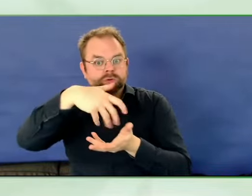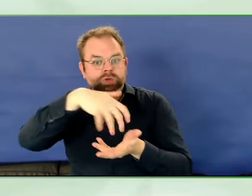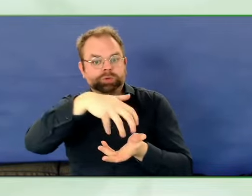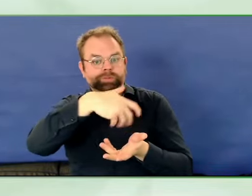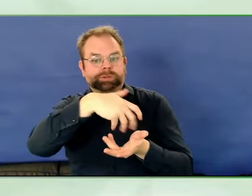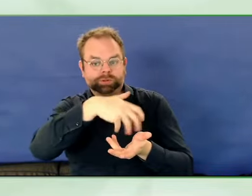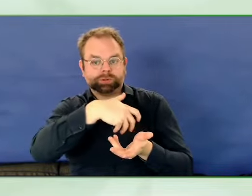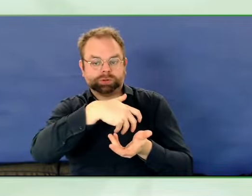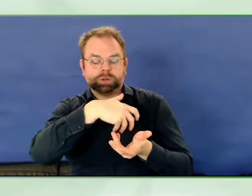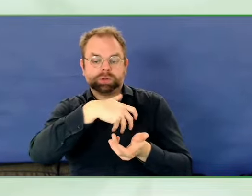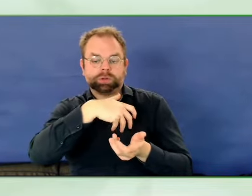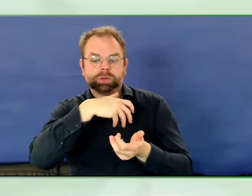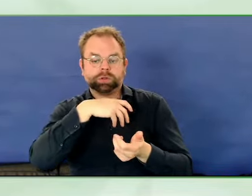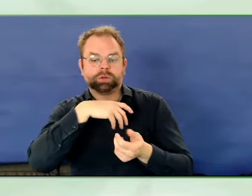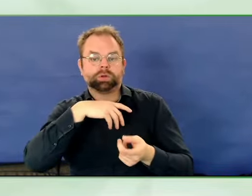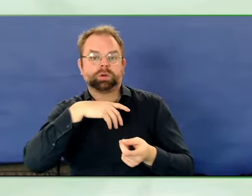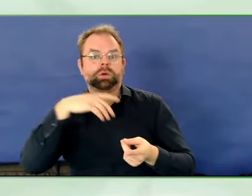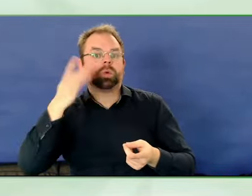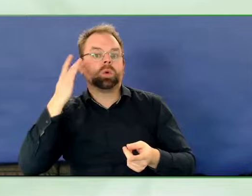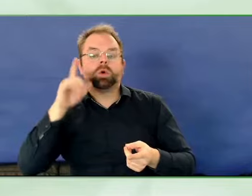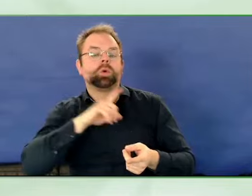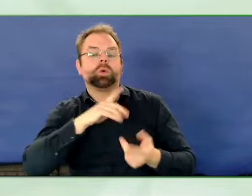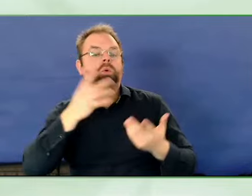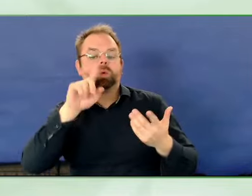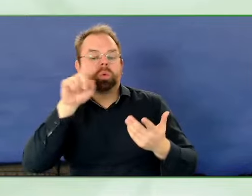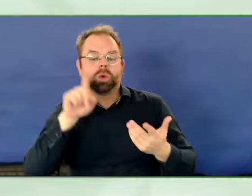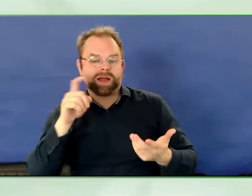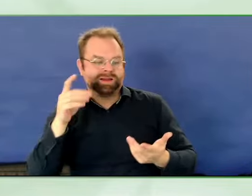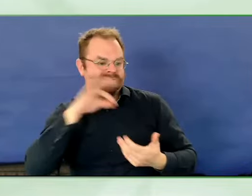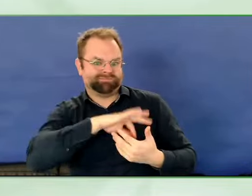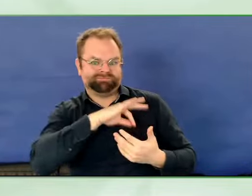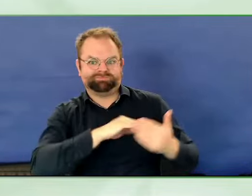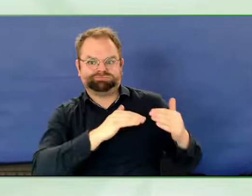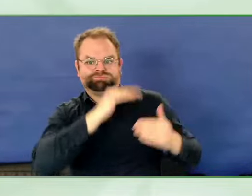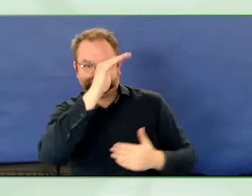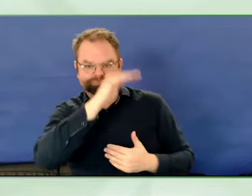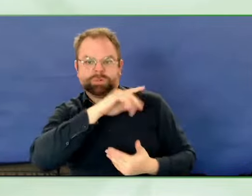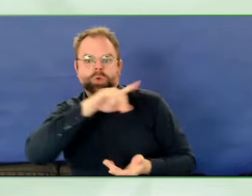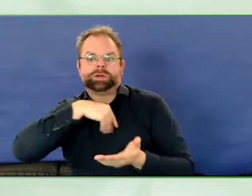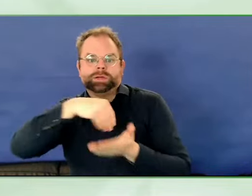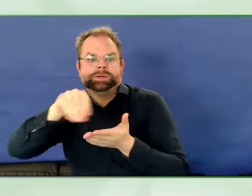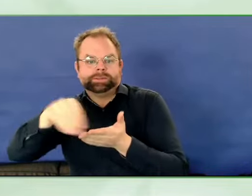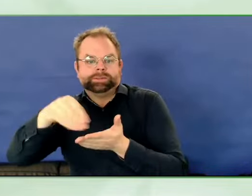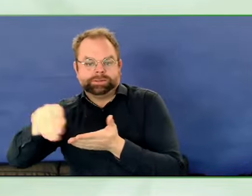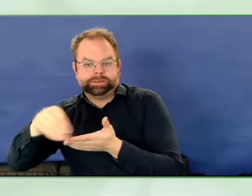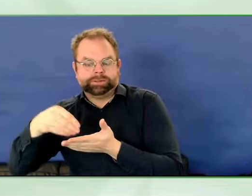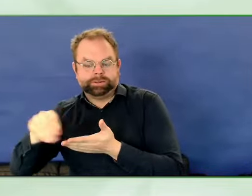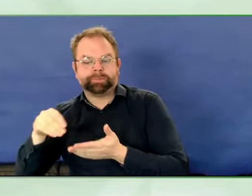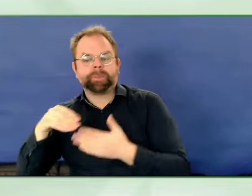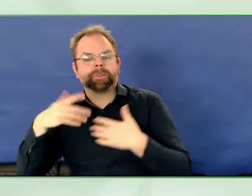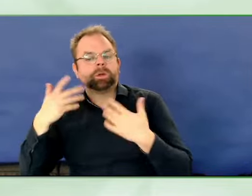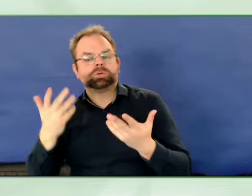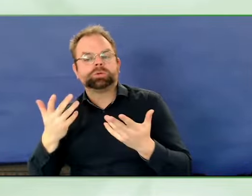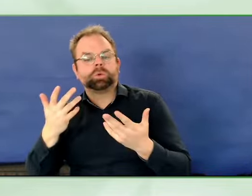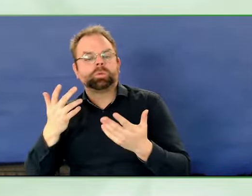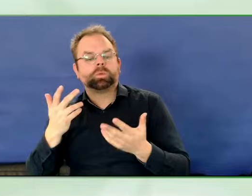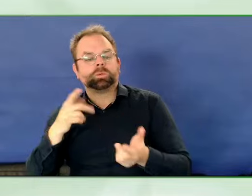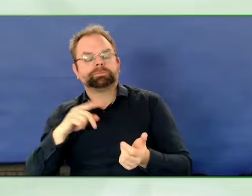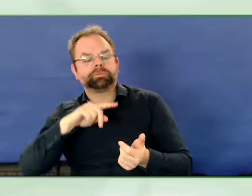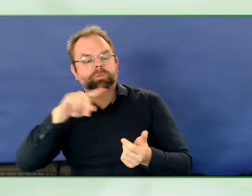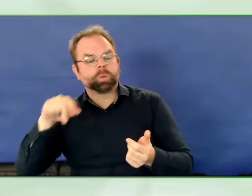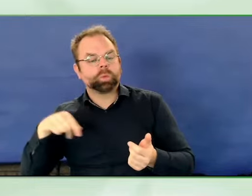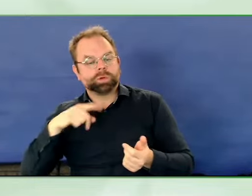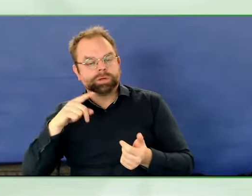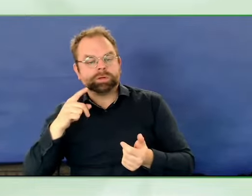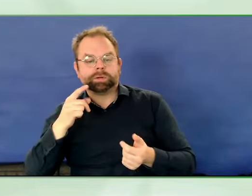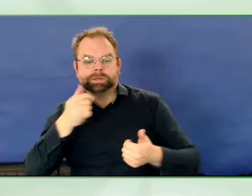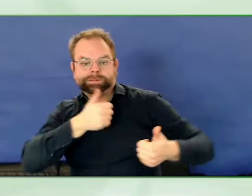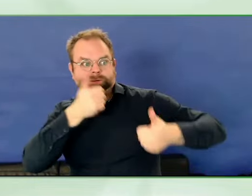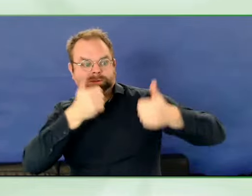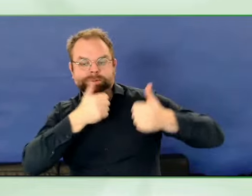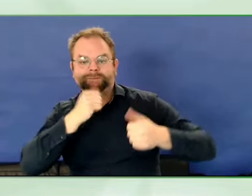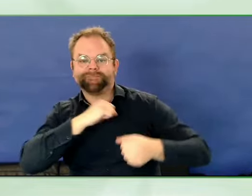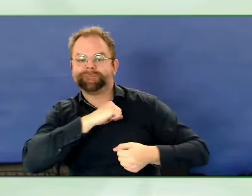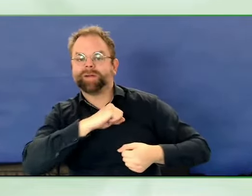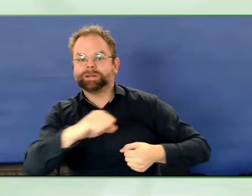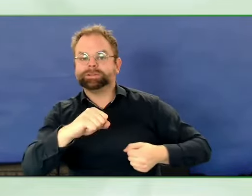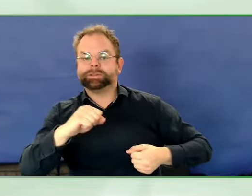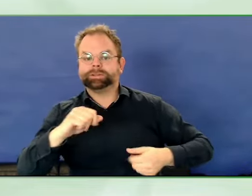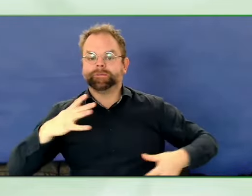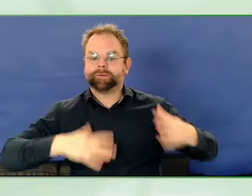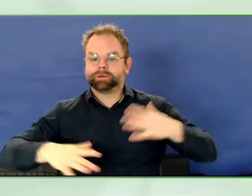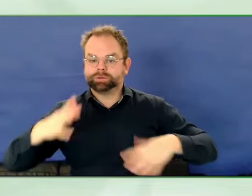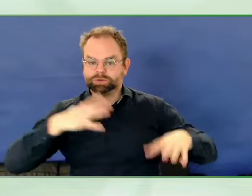of perseverance to do but we will do it.